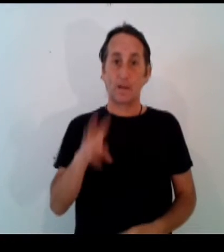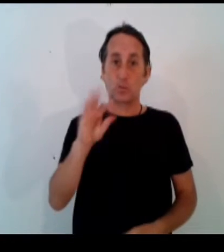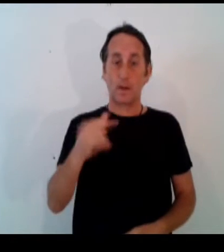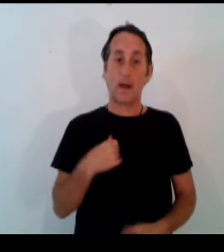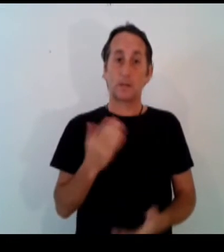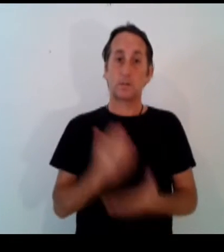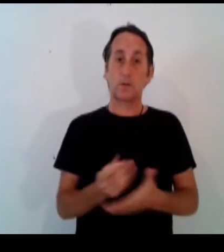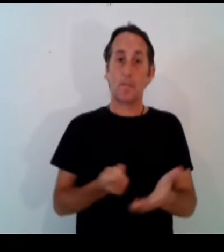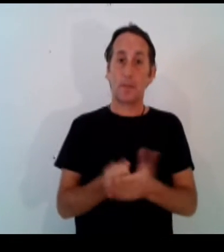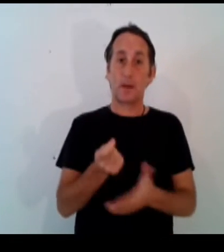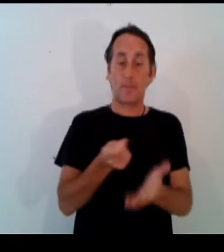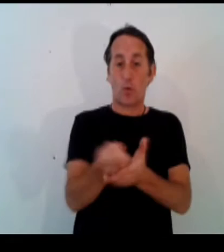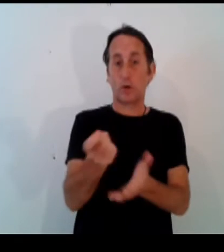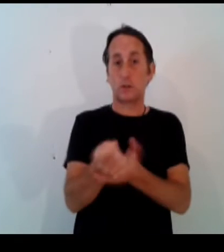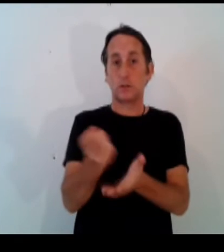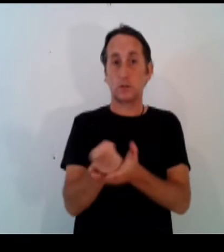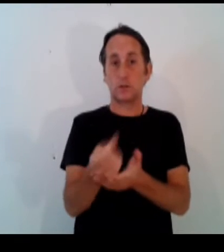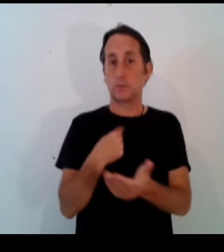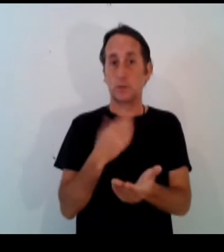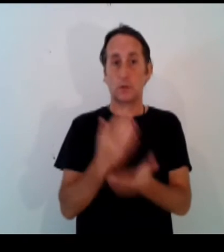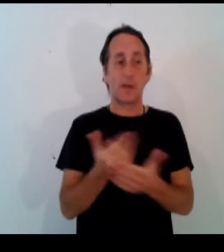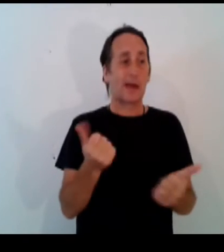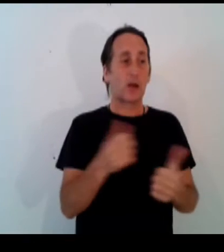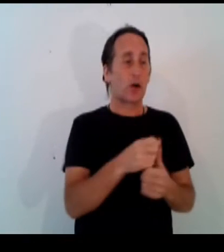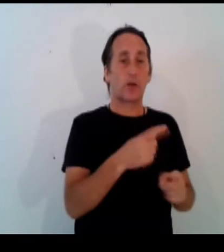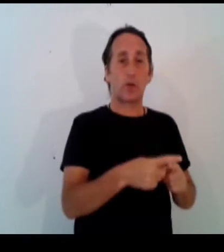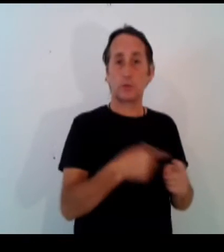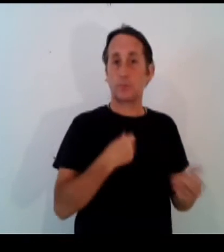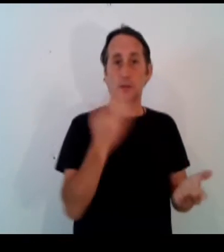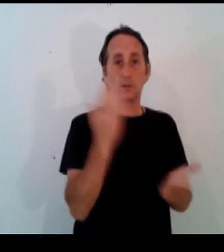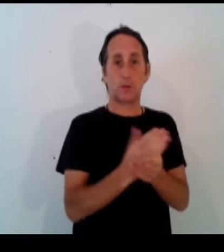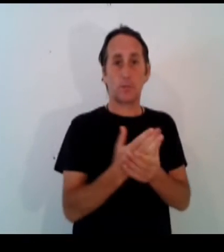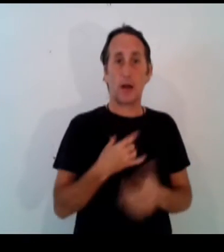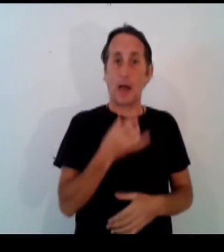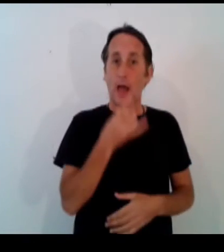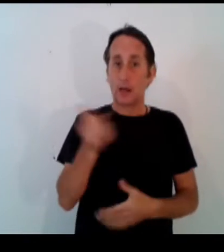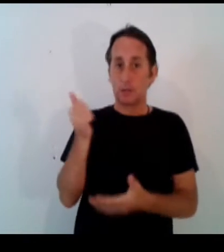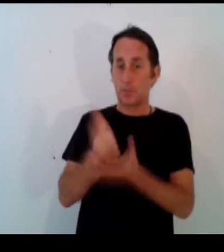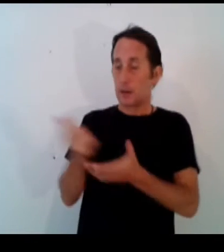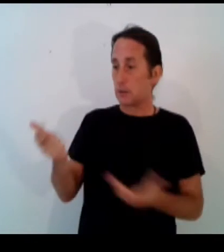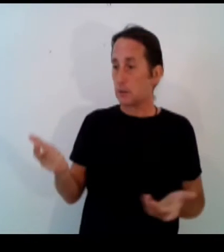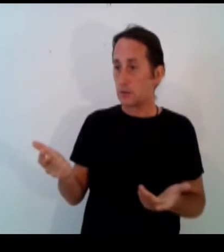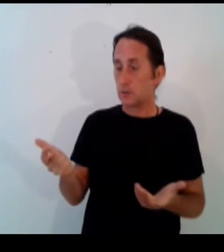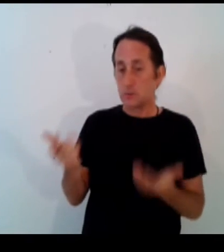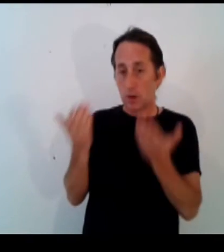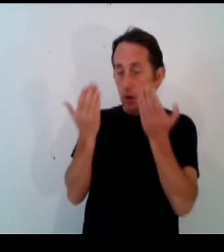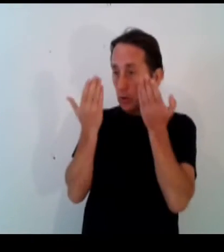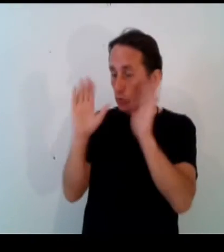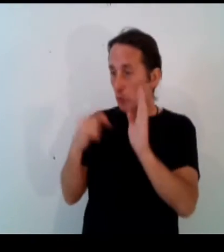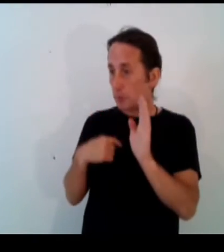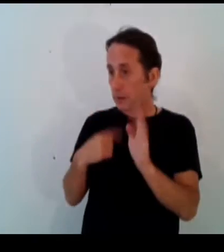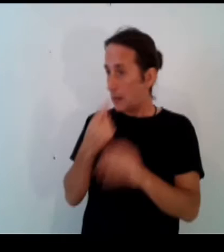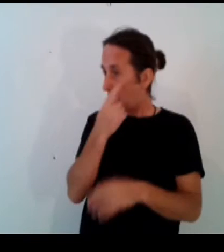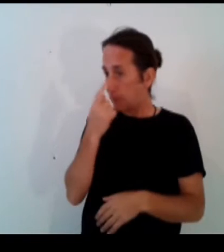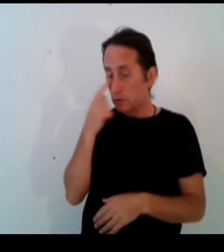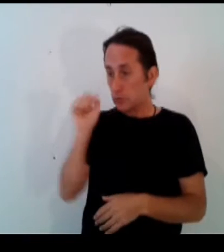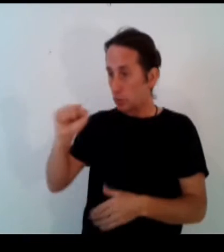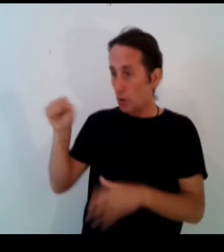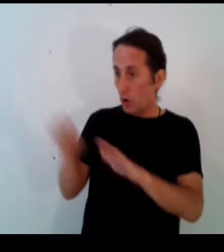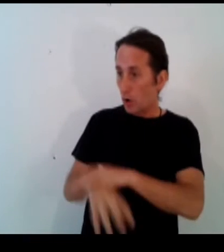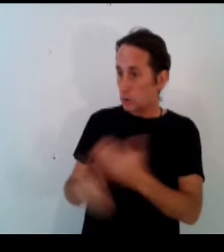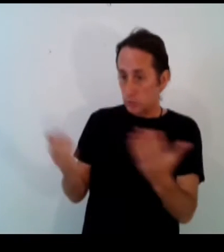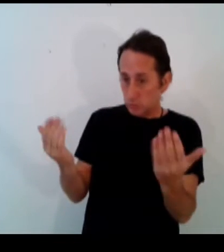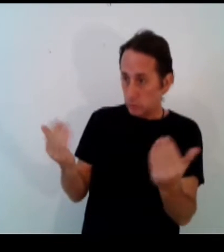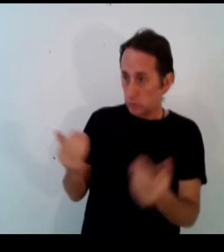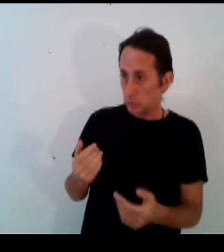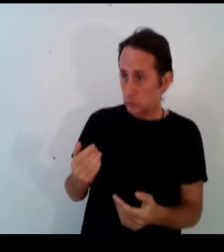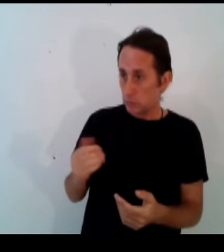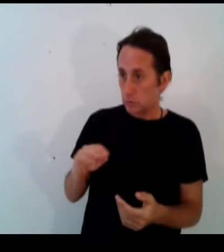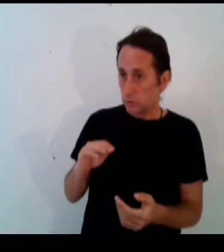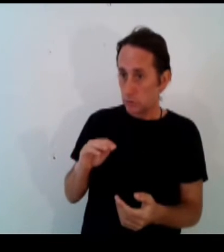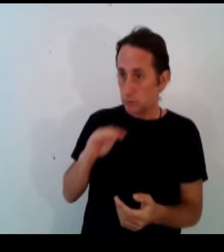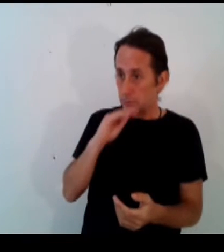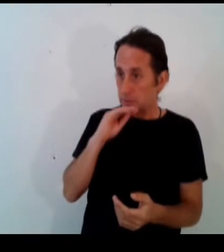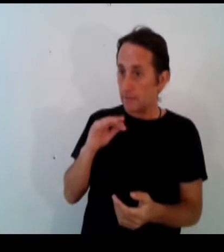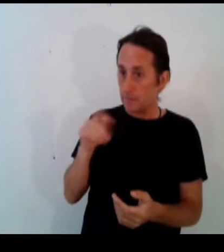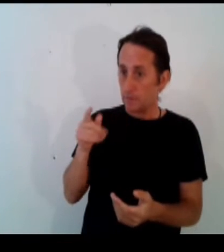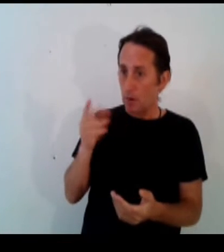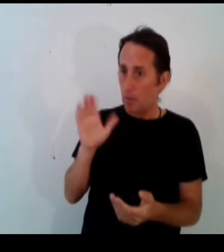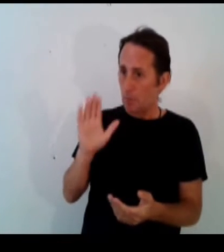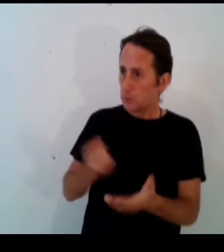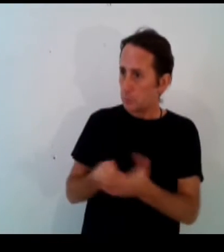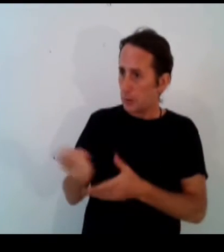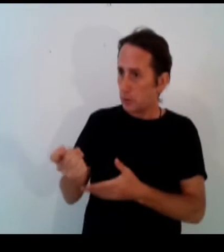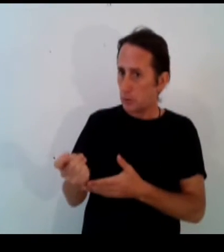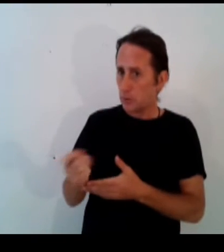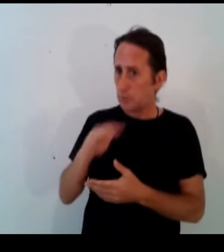Thats why I stopped paying my mortgage and any other loans that I had, I asked the banks "show me evidence of your losses that I must repay you for for."